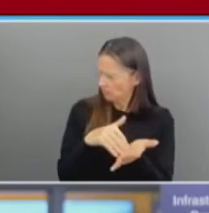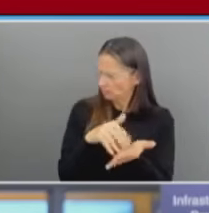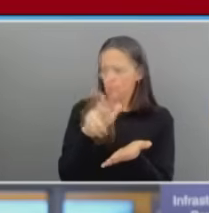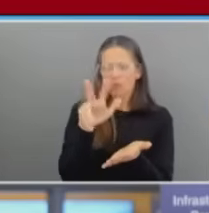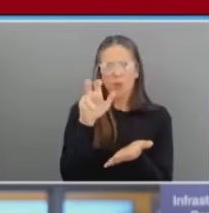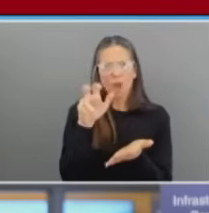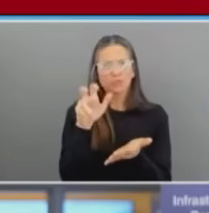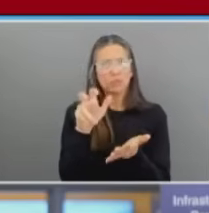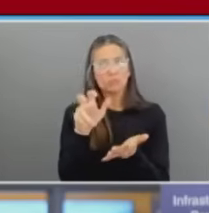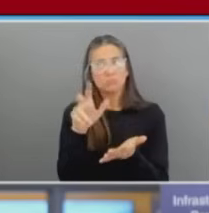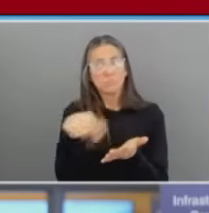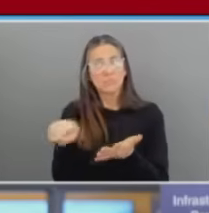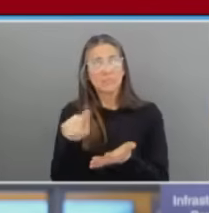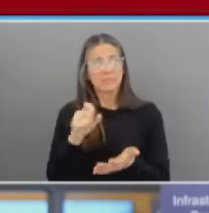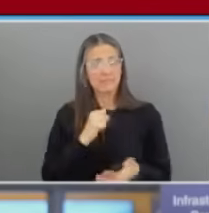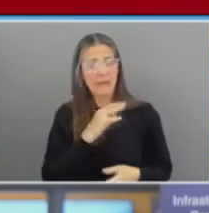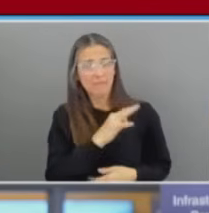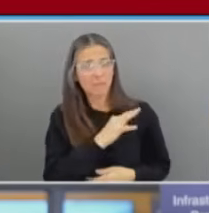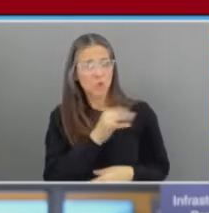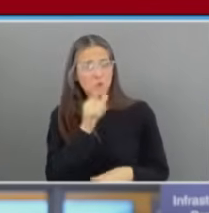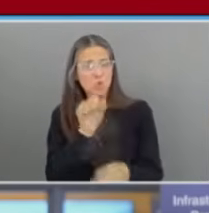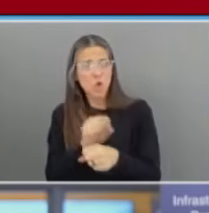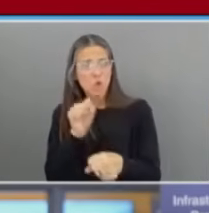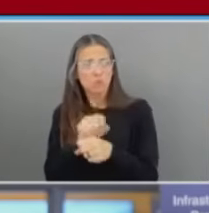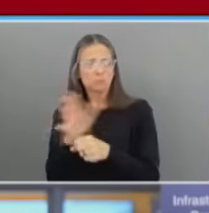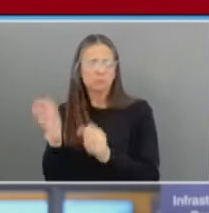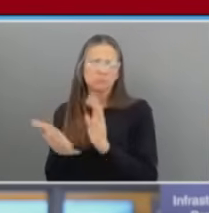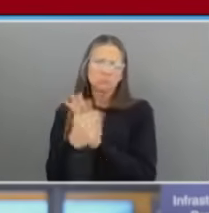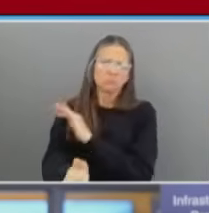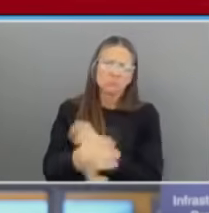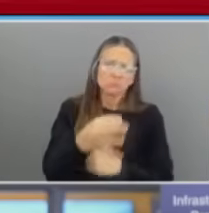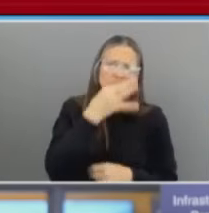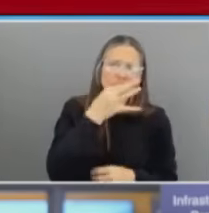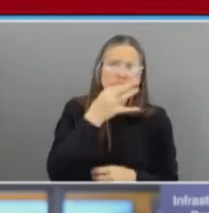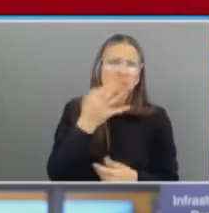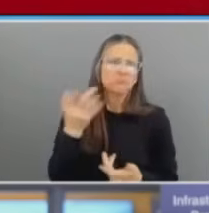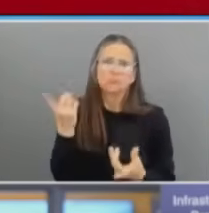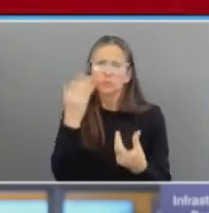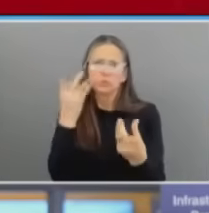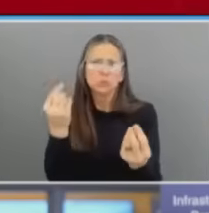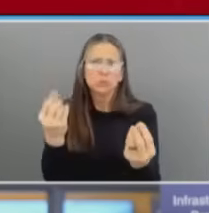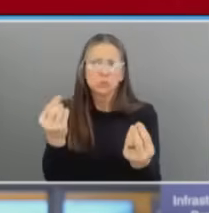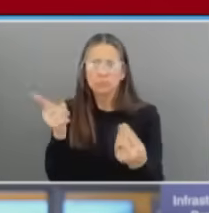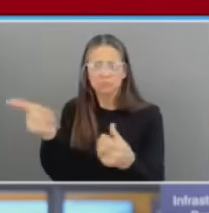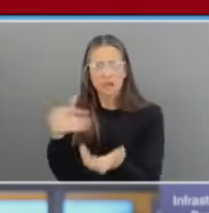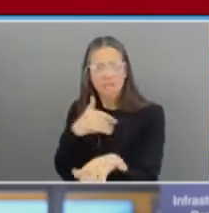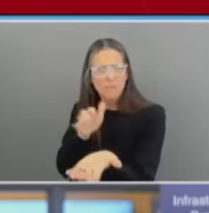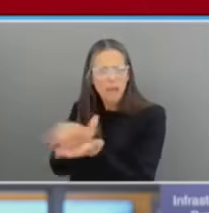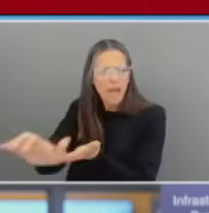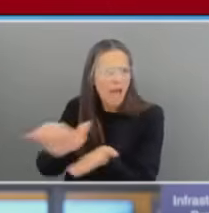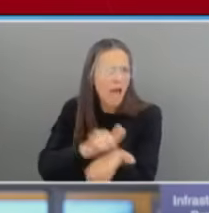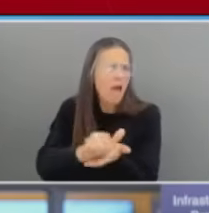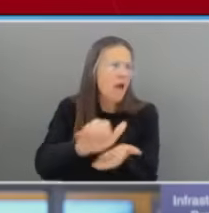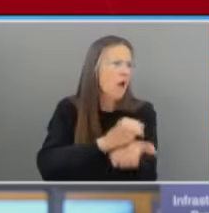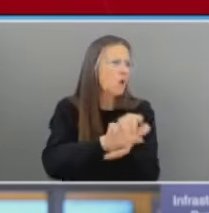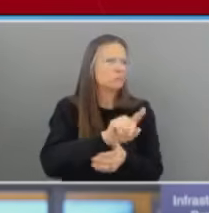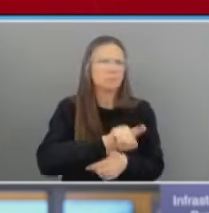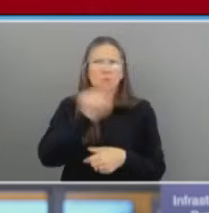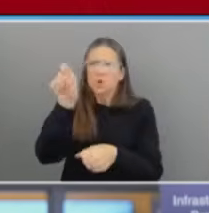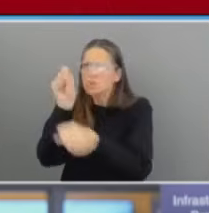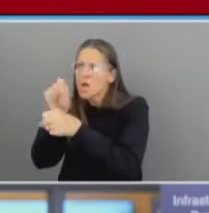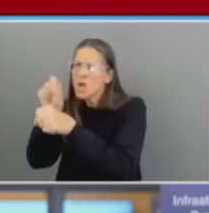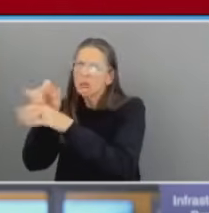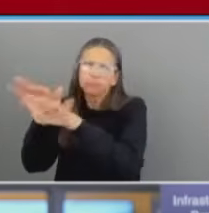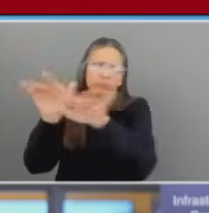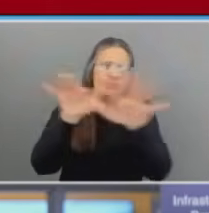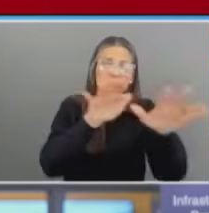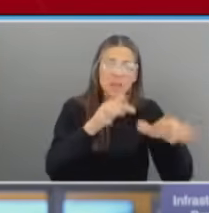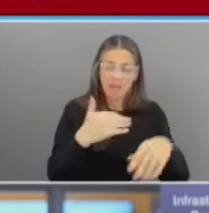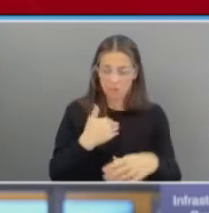WE HAVE LITERALLY THOUSANDS, ALMOST 2300 SKILLED HIGHWAY CREW MEMBERS AND STAFF RESPONDING ACROSS THE STATE WITH PLOW TRUCKS.